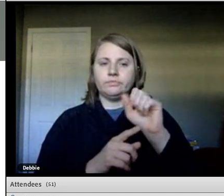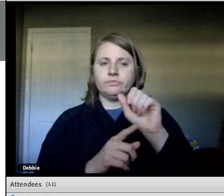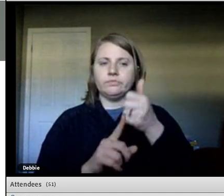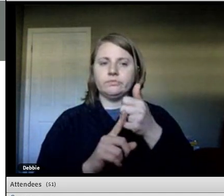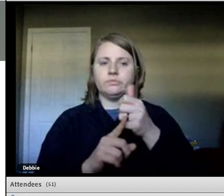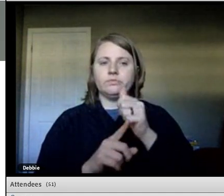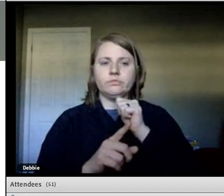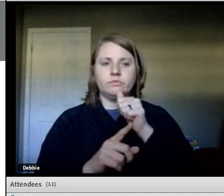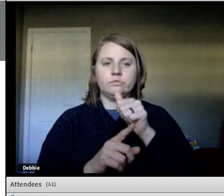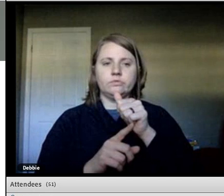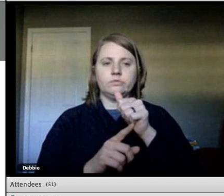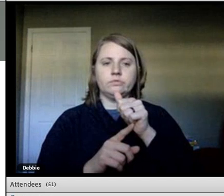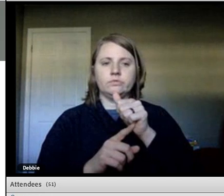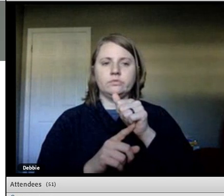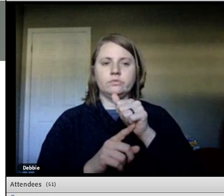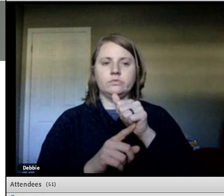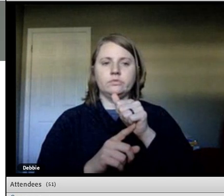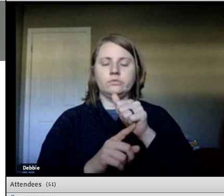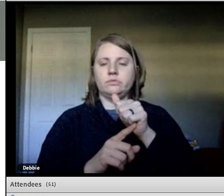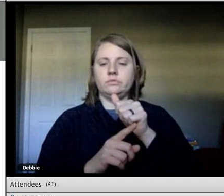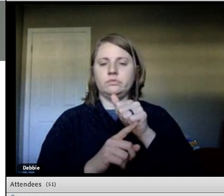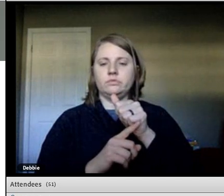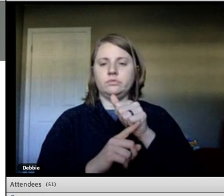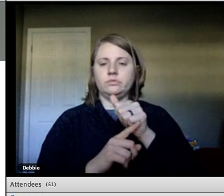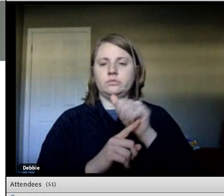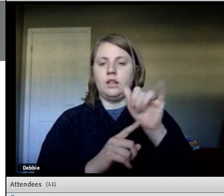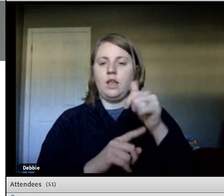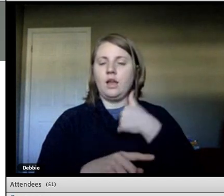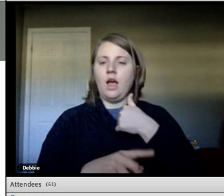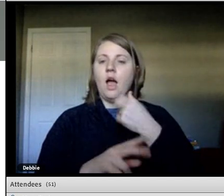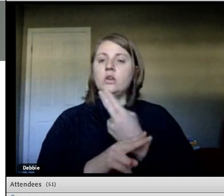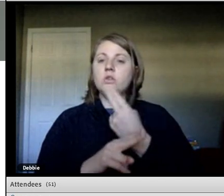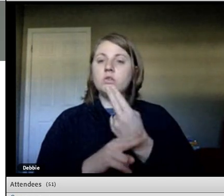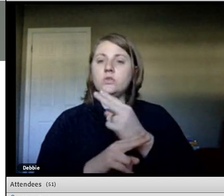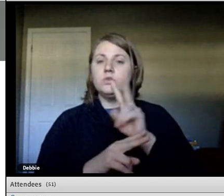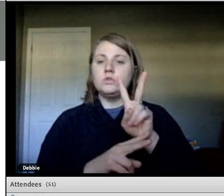Like, I used VuFind to develop a system to search for e-books in Orange County.